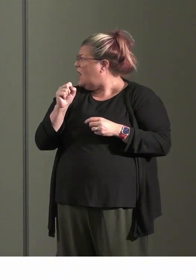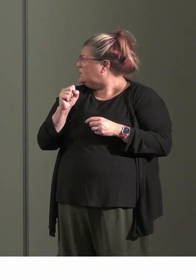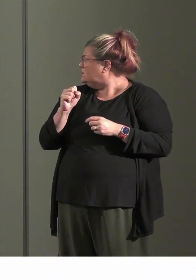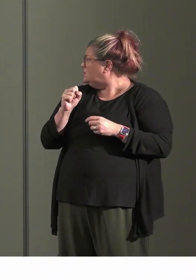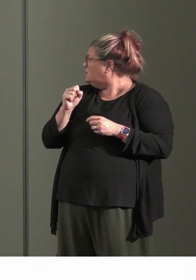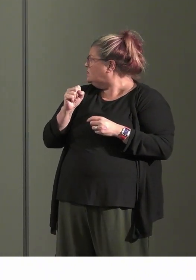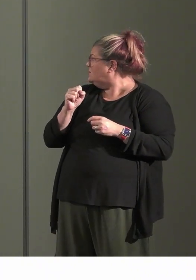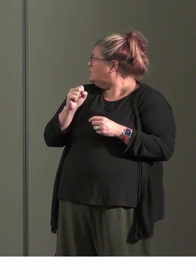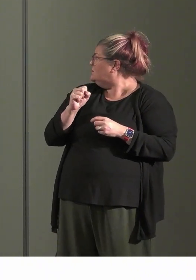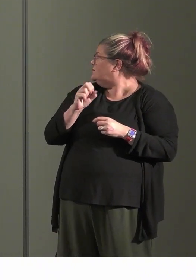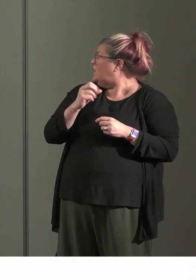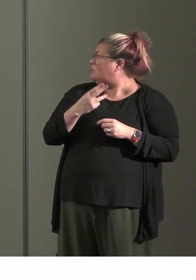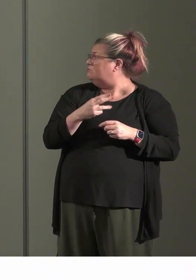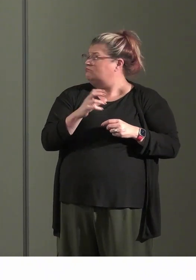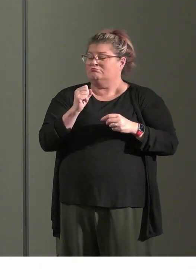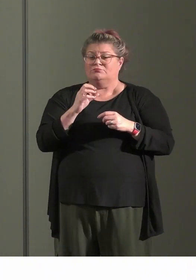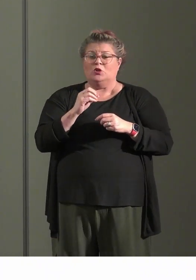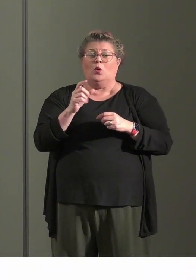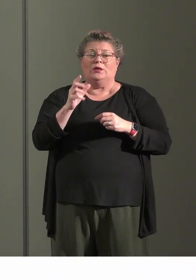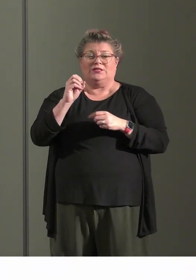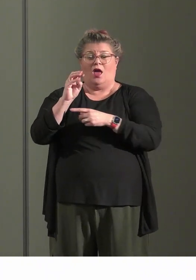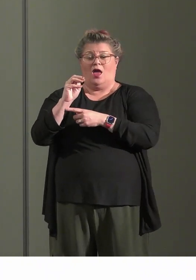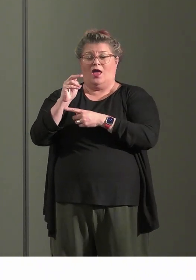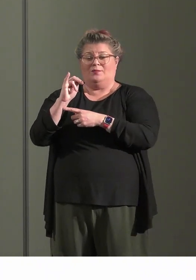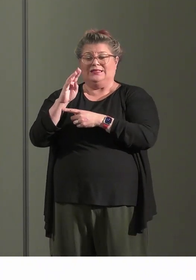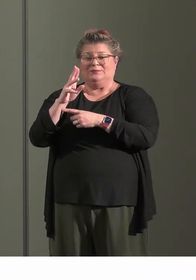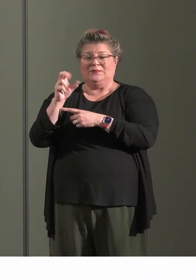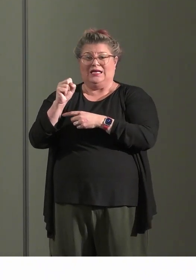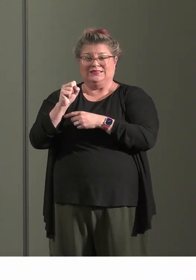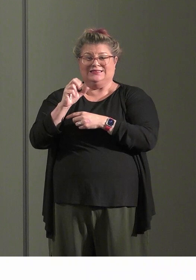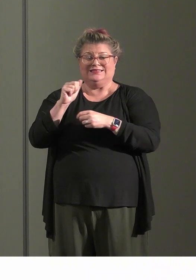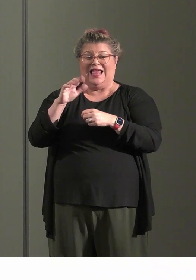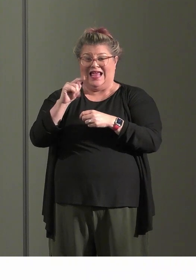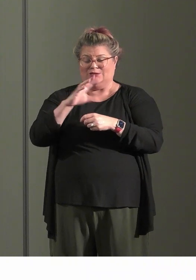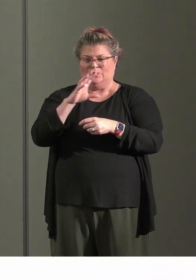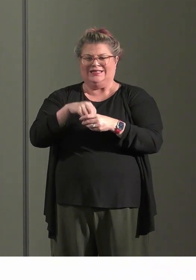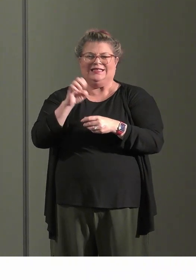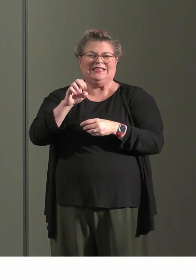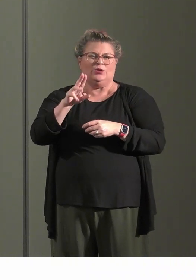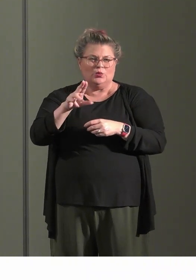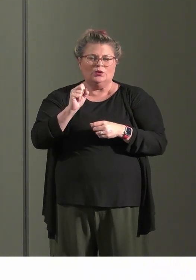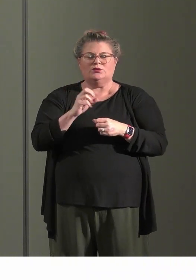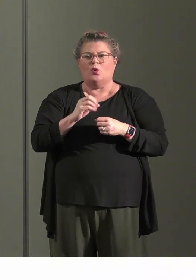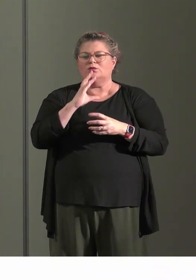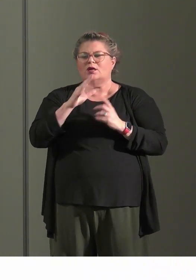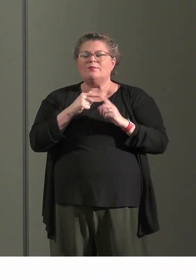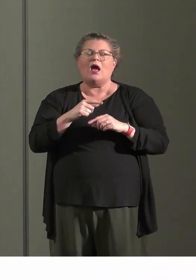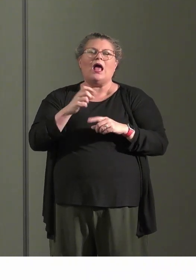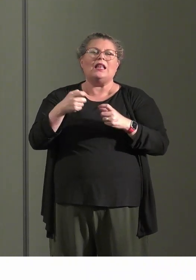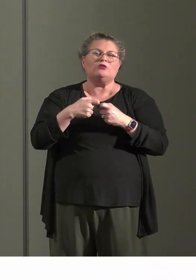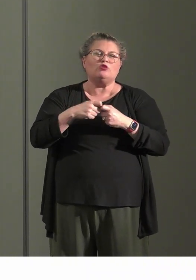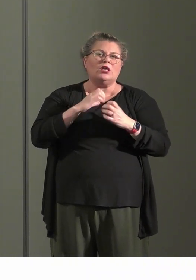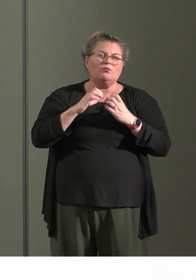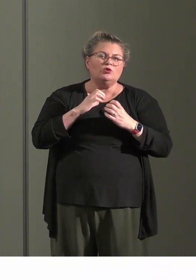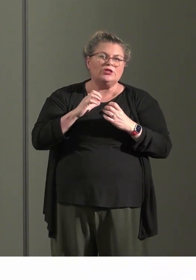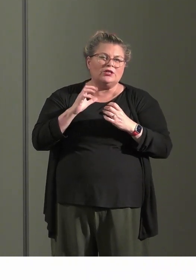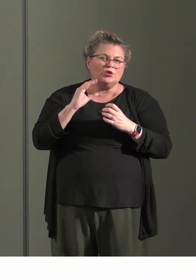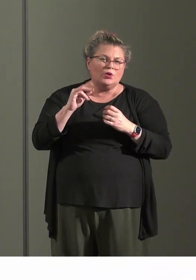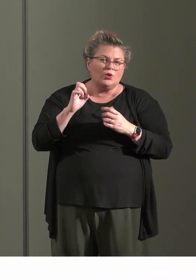directive. Provision on accessibility in EU electronic communication code it was harmonize